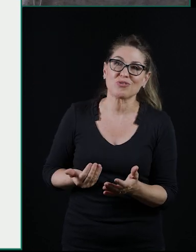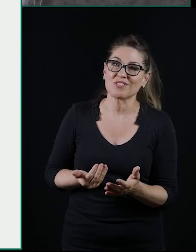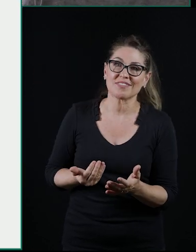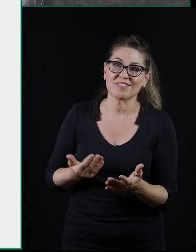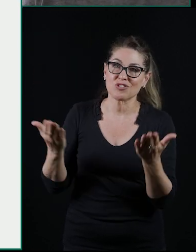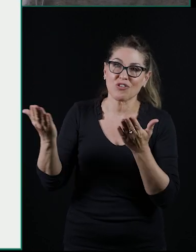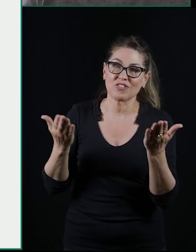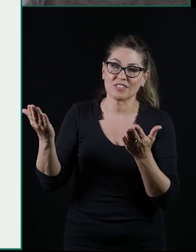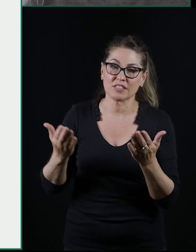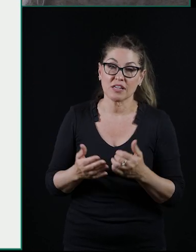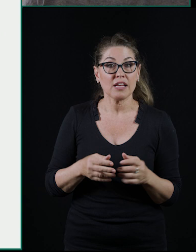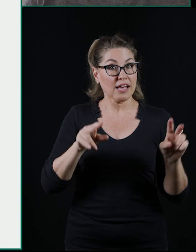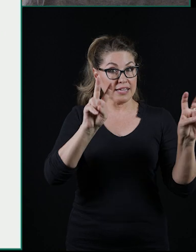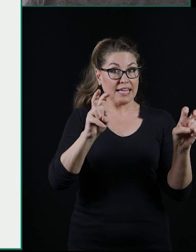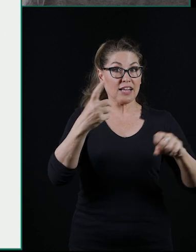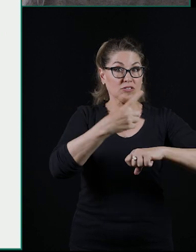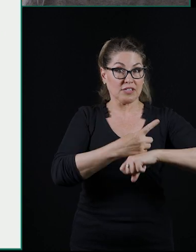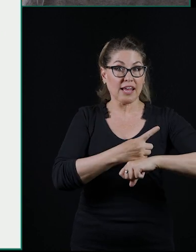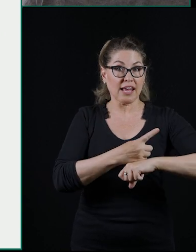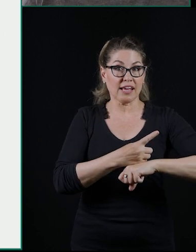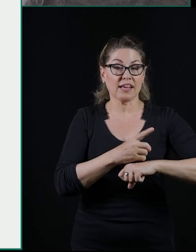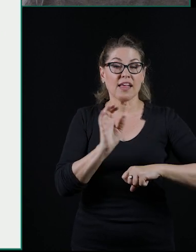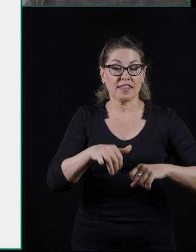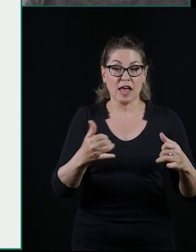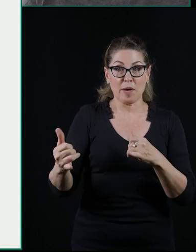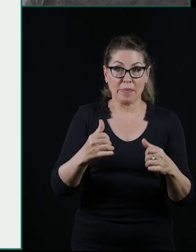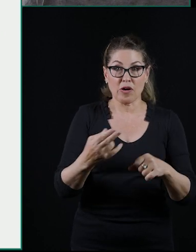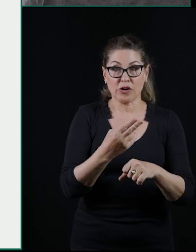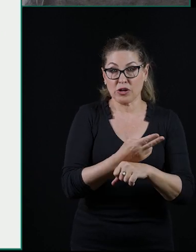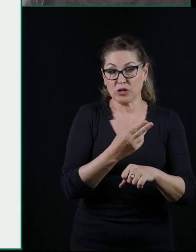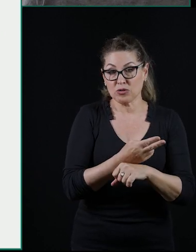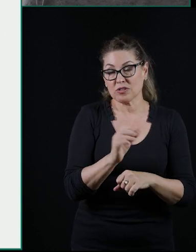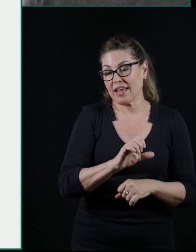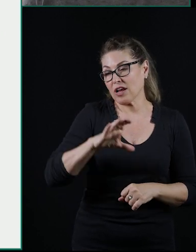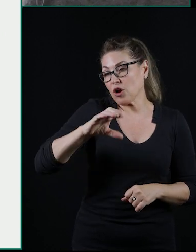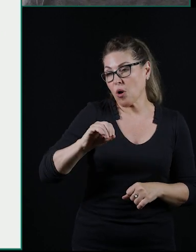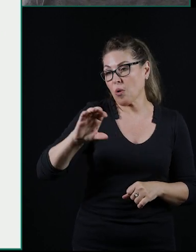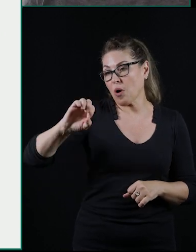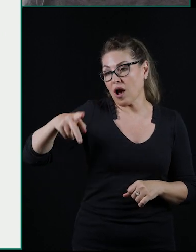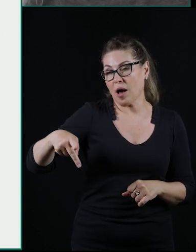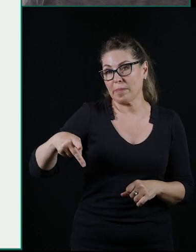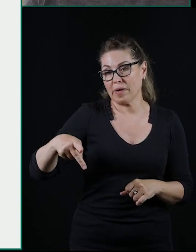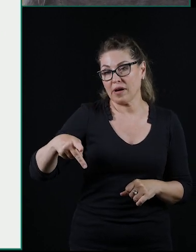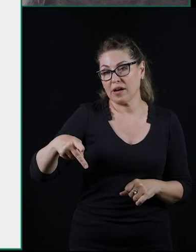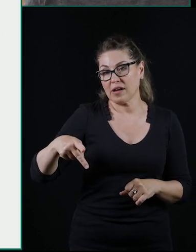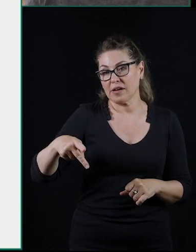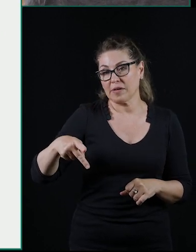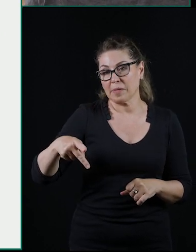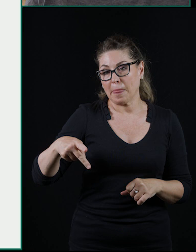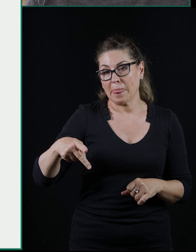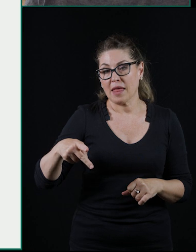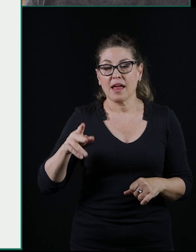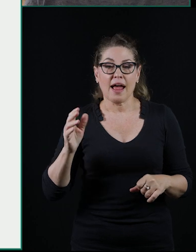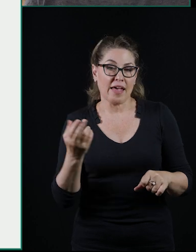There are titles today that ship on Party using game modes like co-op used to quickly spin up networking